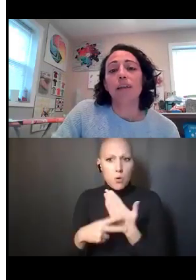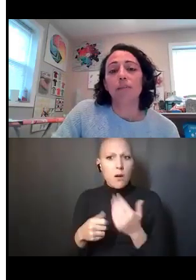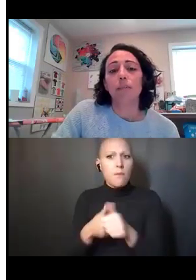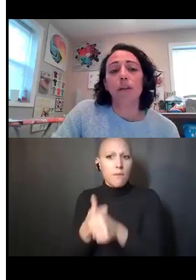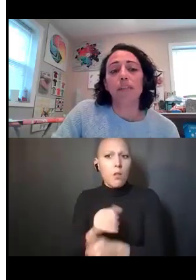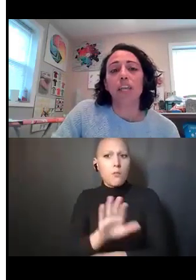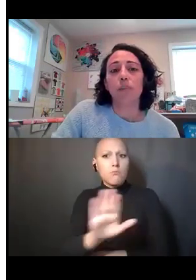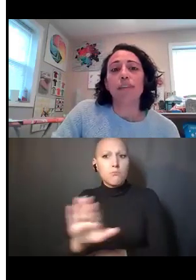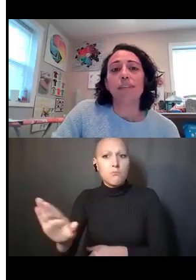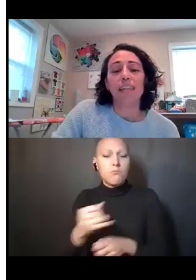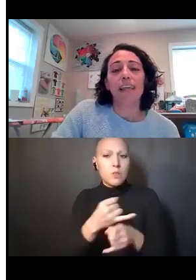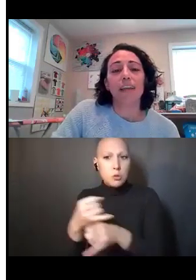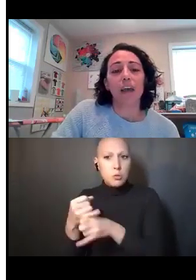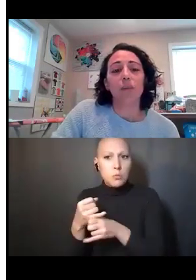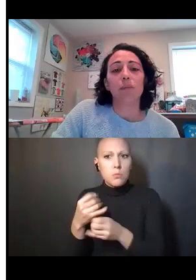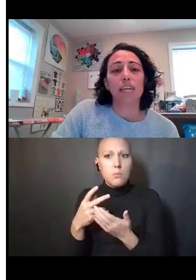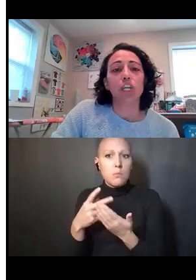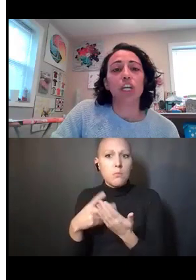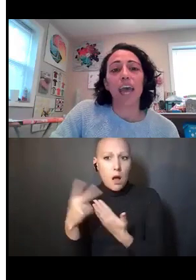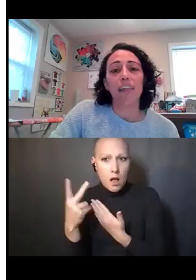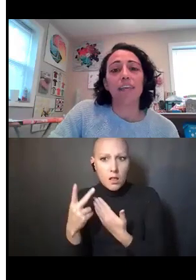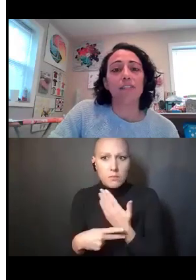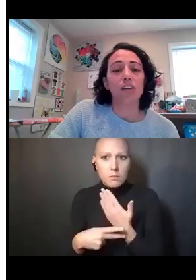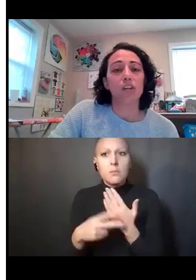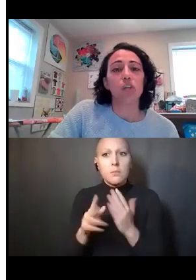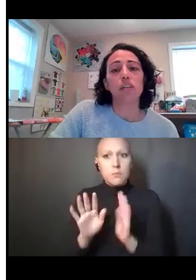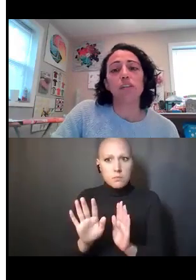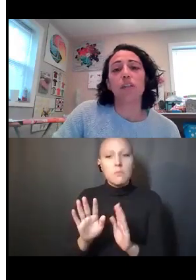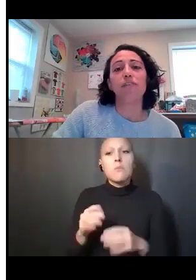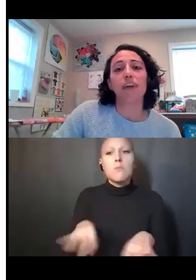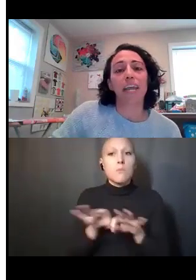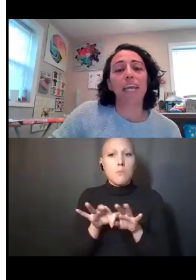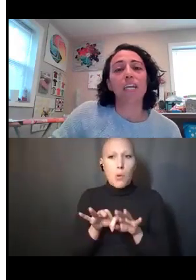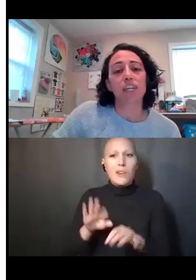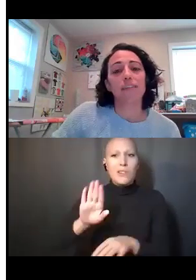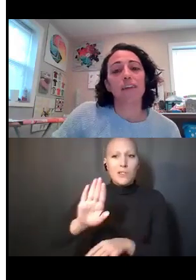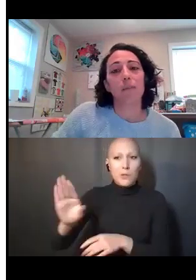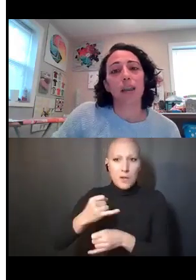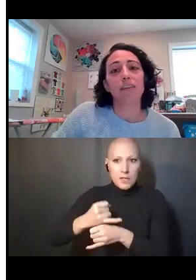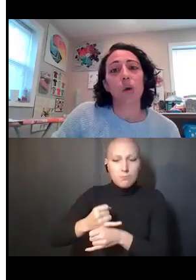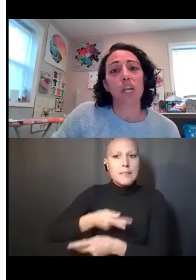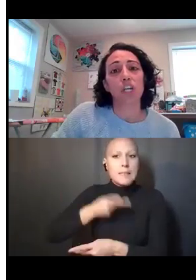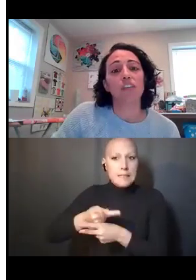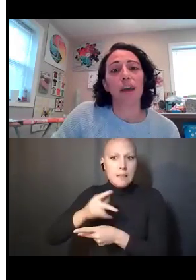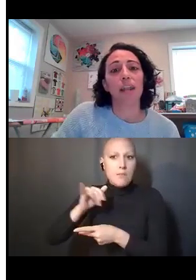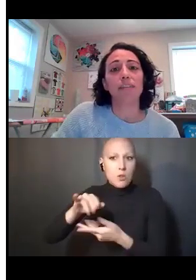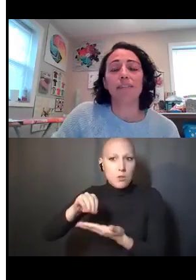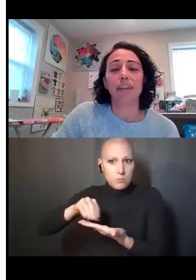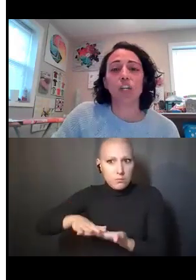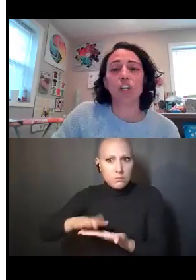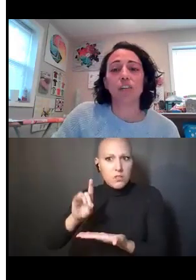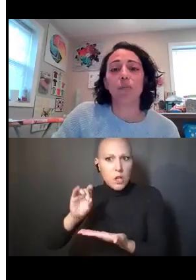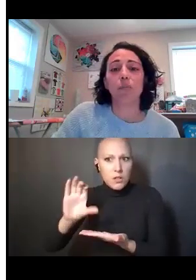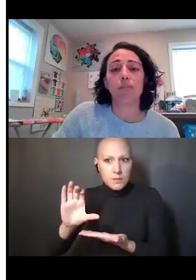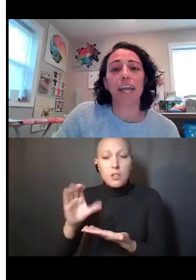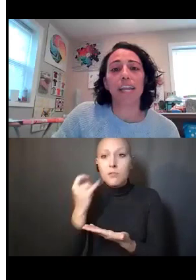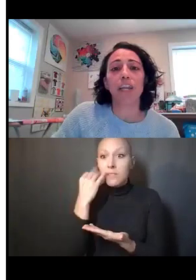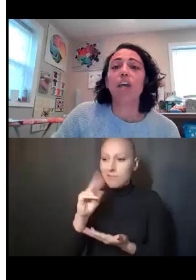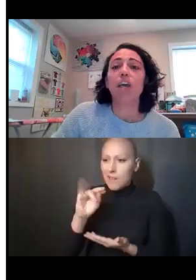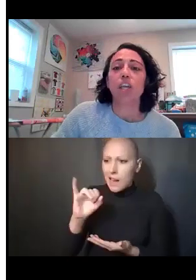but it's important that you maintain that documentation at the institution so that if NIH needs to come and ask questions about any signatures that were provided,